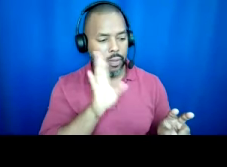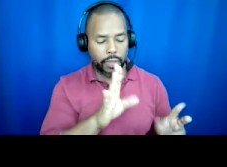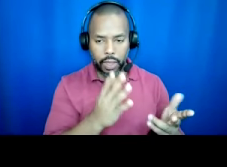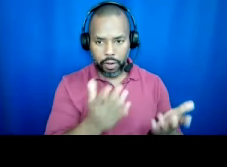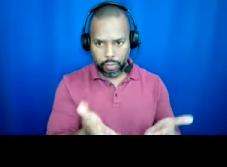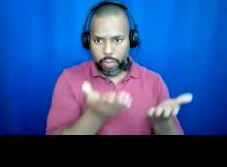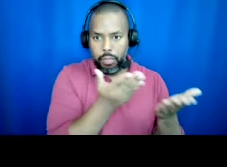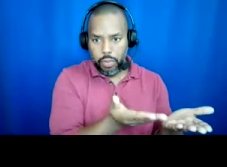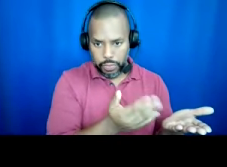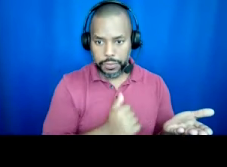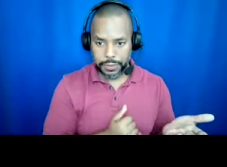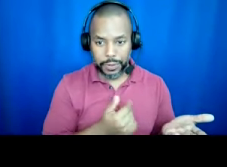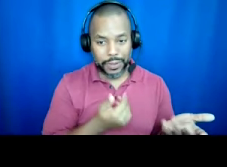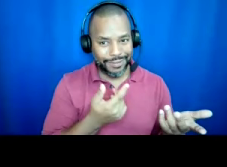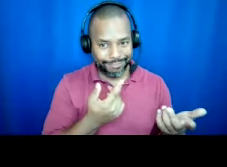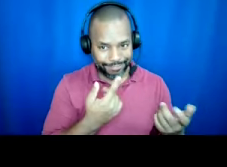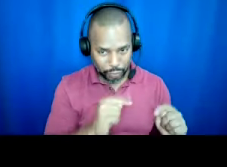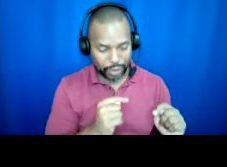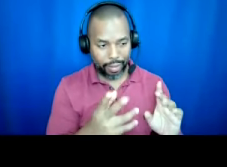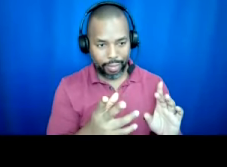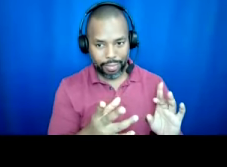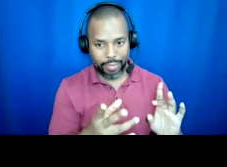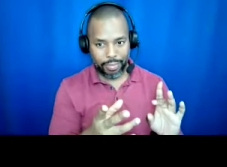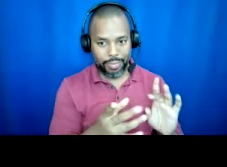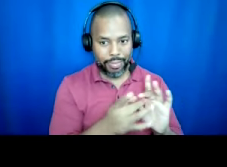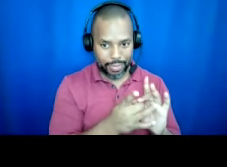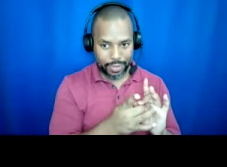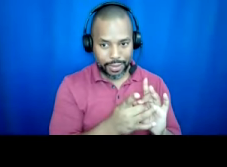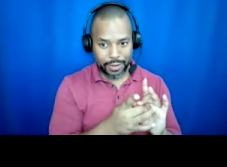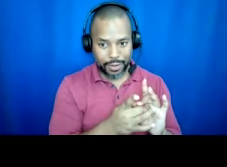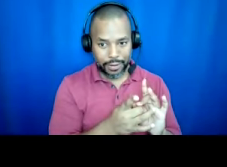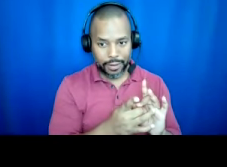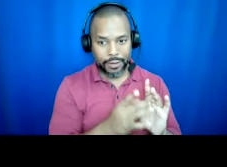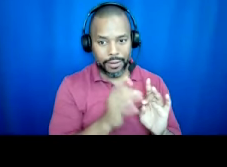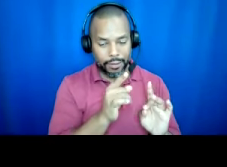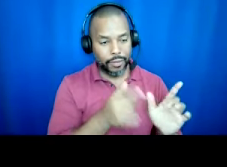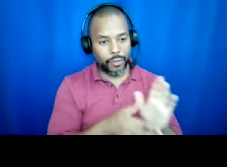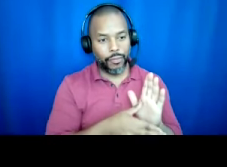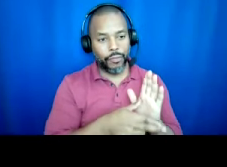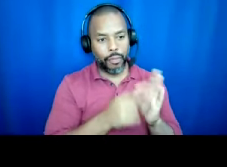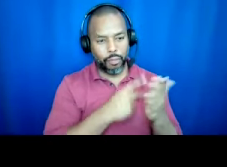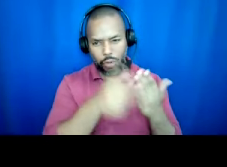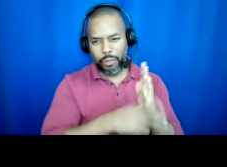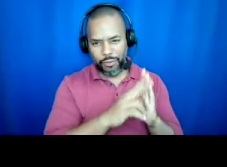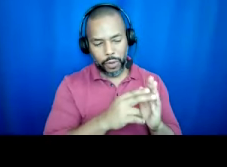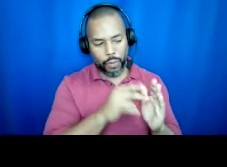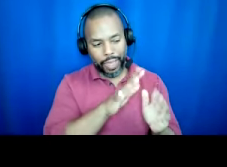linking it to, often to the program reviews associated with that area. There are a few areas.